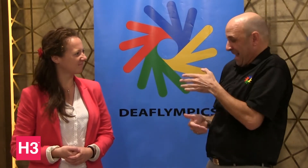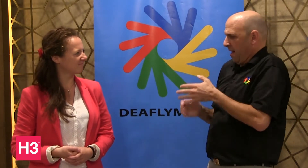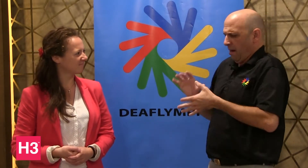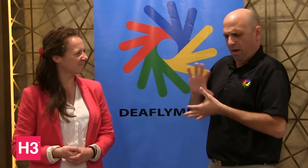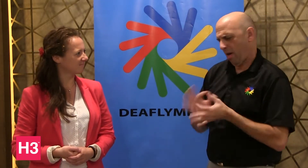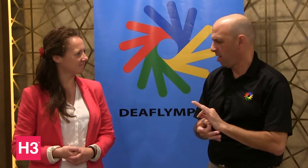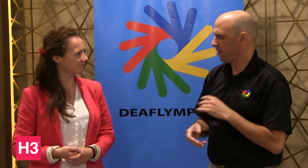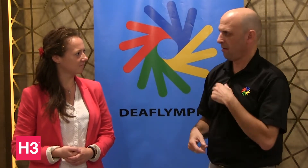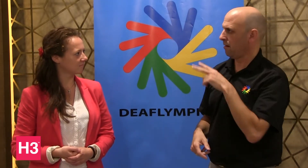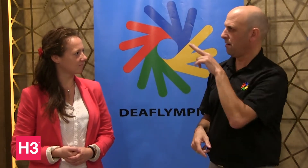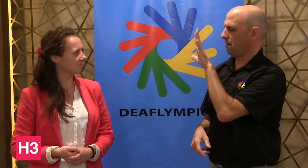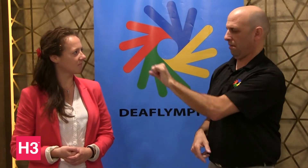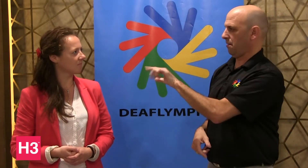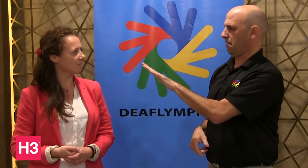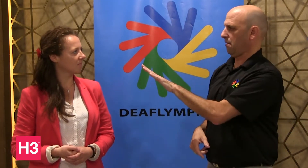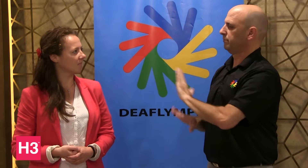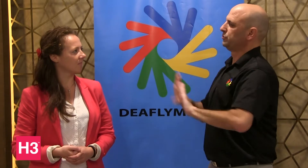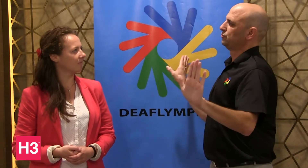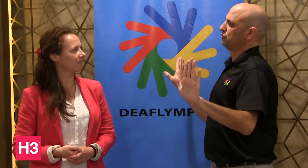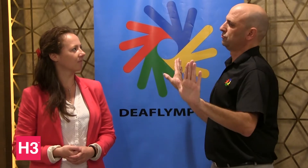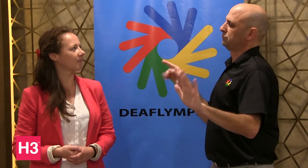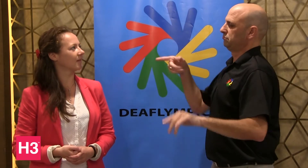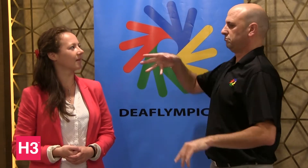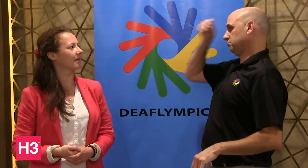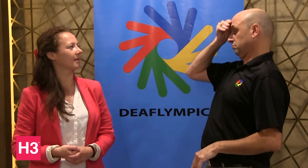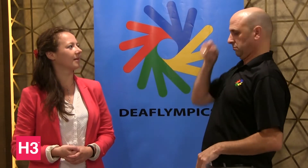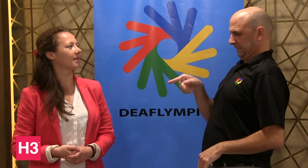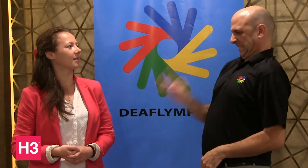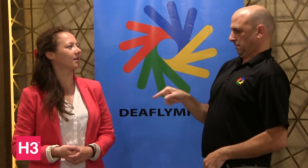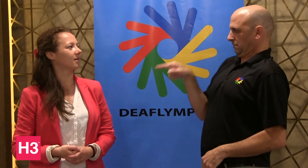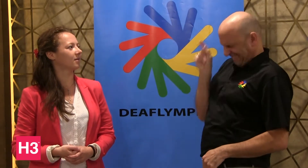it [without linking fingers].